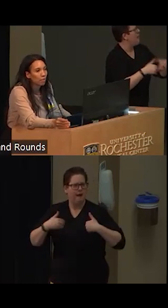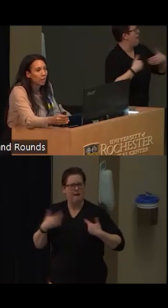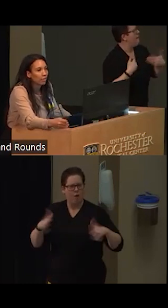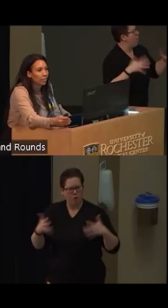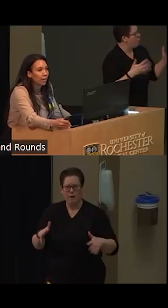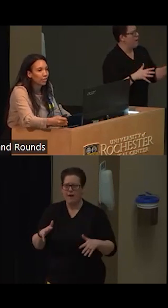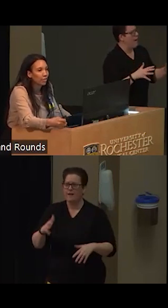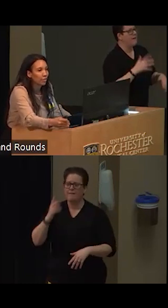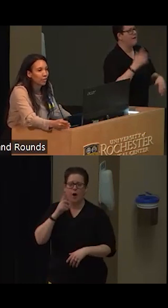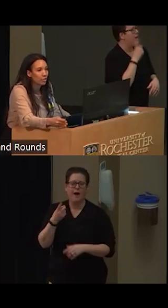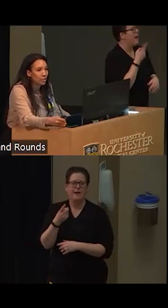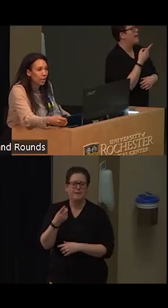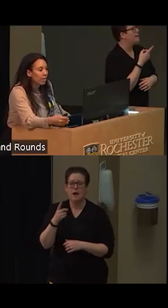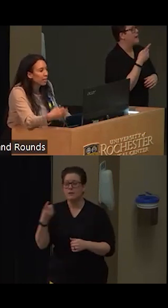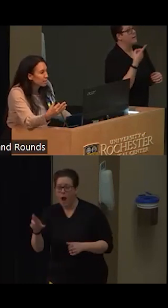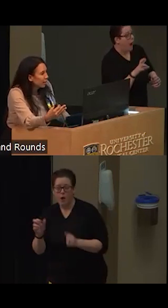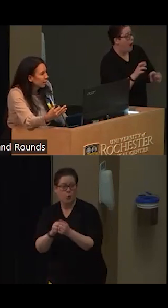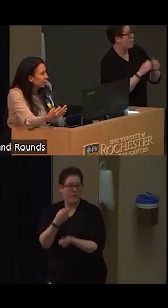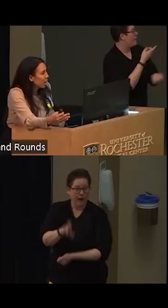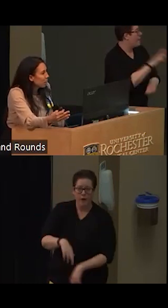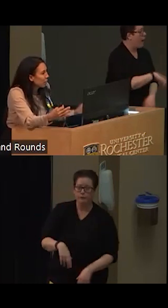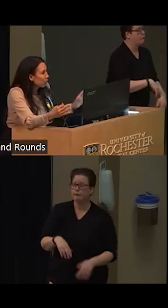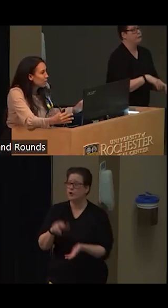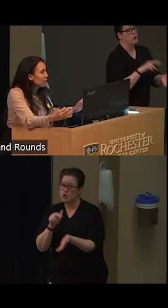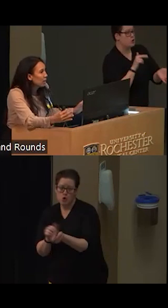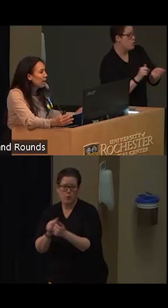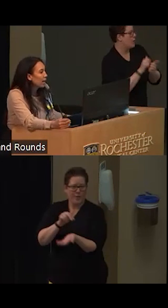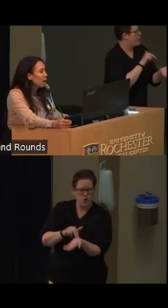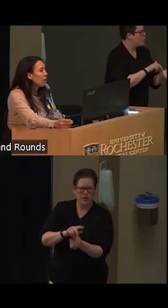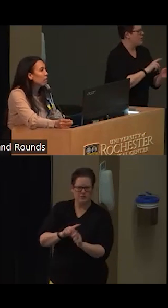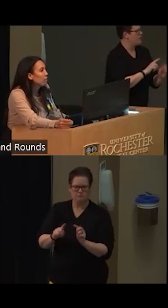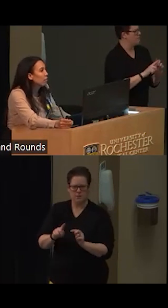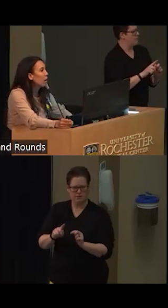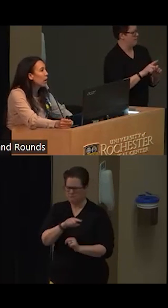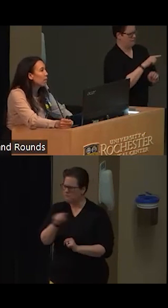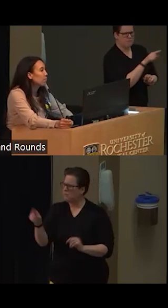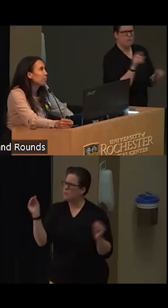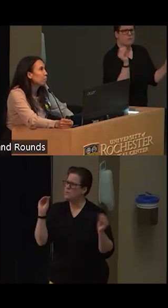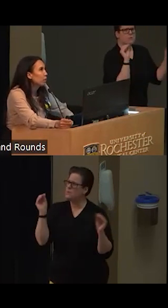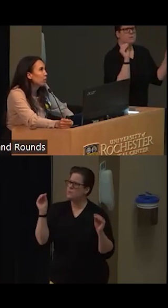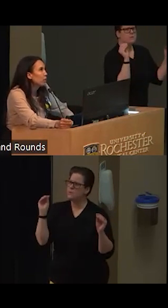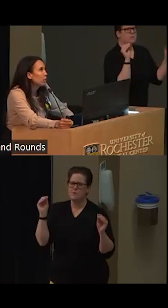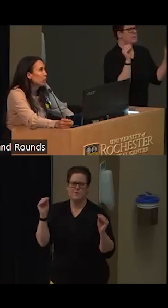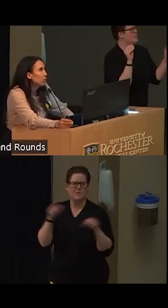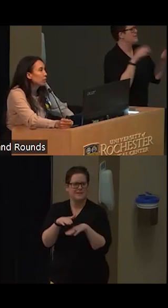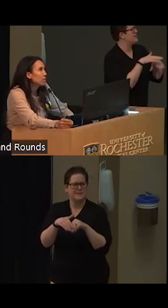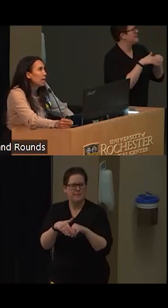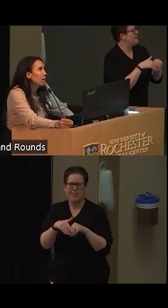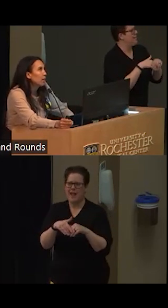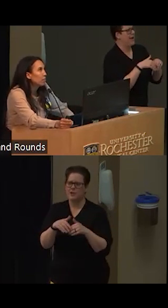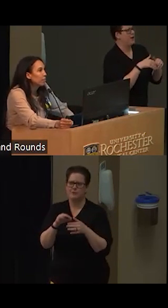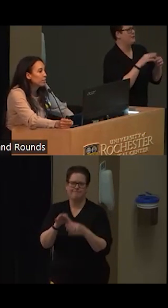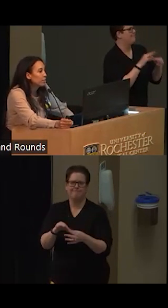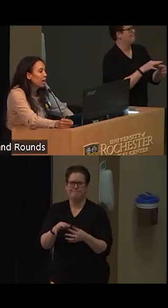um Dr nurse nurse things like like that but there wasn't a lot of um there was not a lot of research